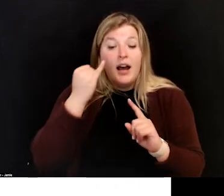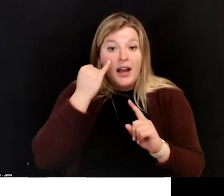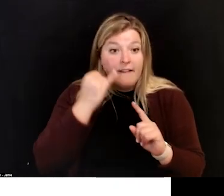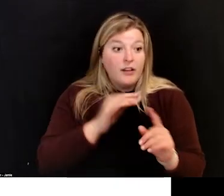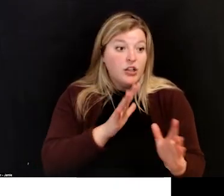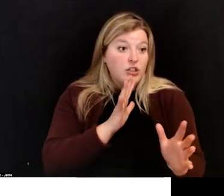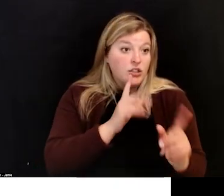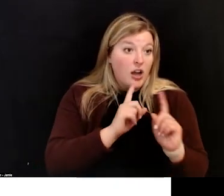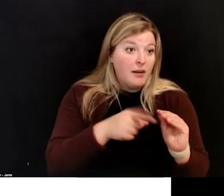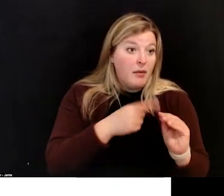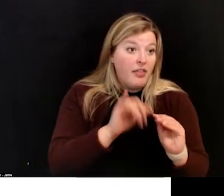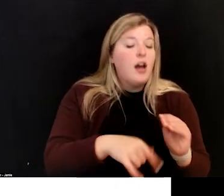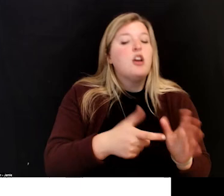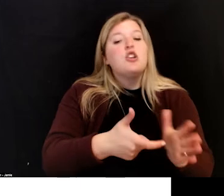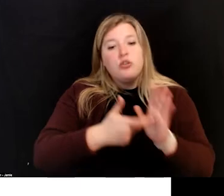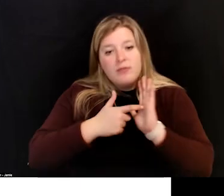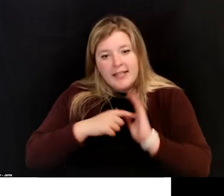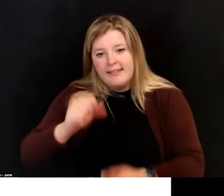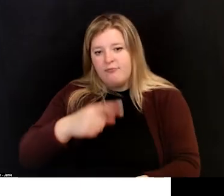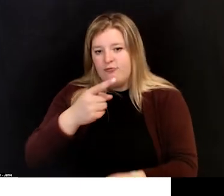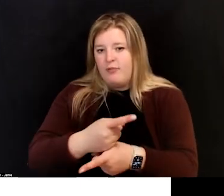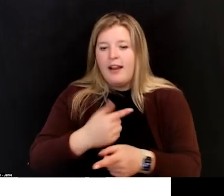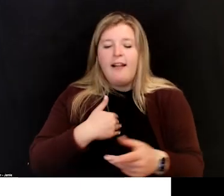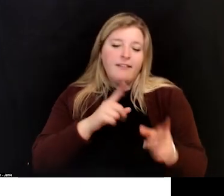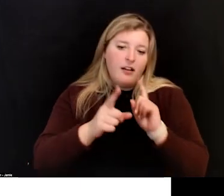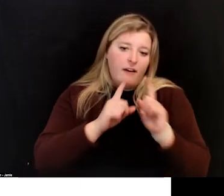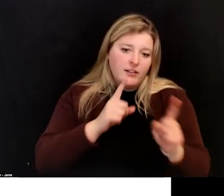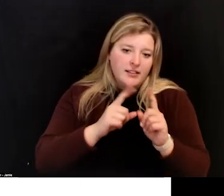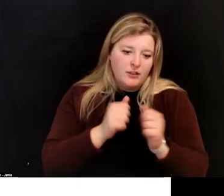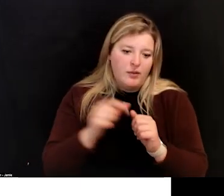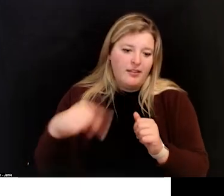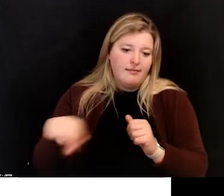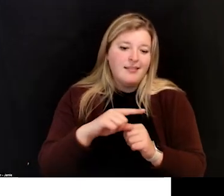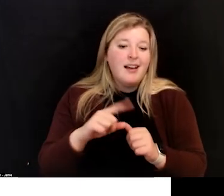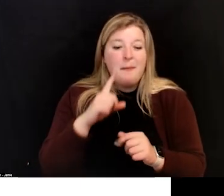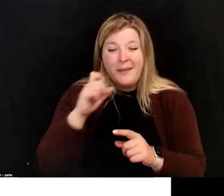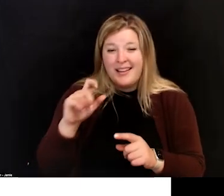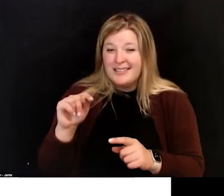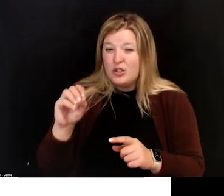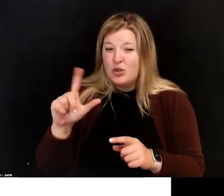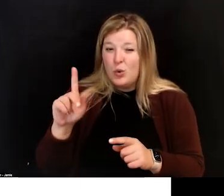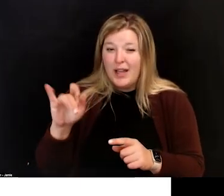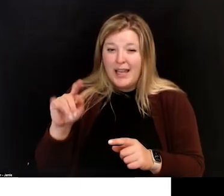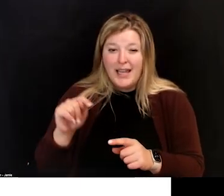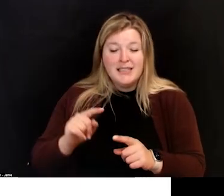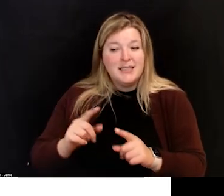exactly as you're saying, based on the toolkits that are being used. They are very, very different. Great point.